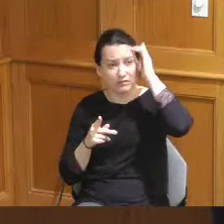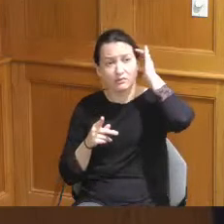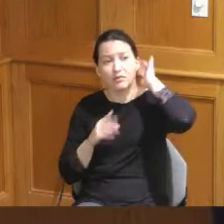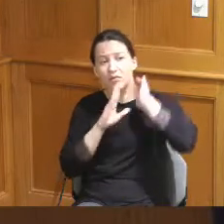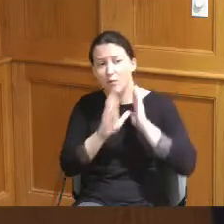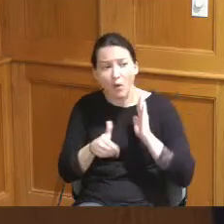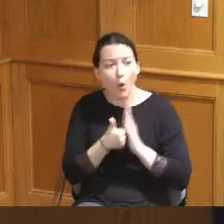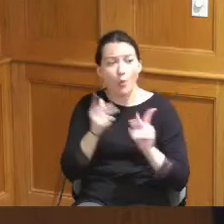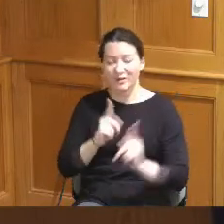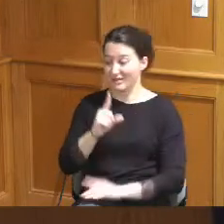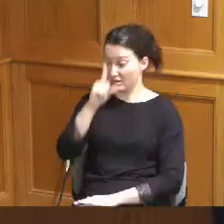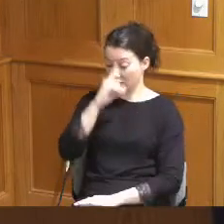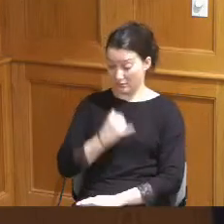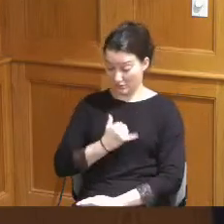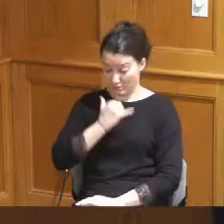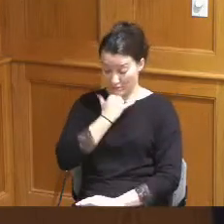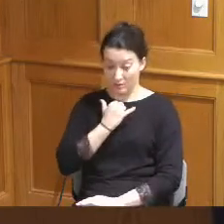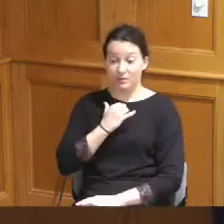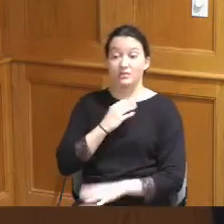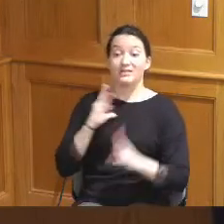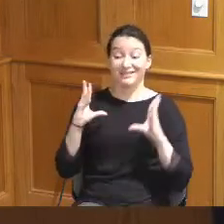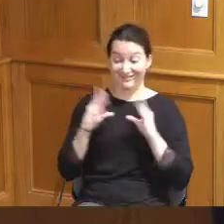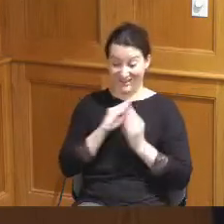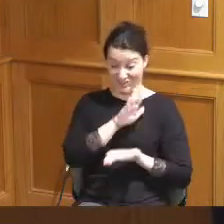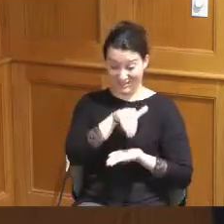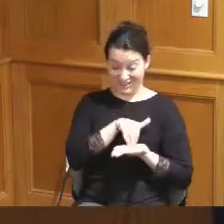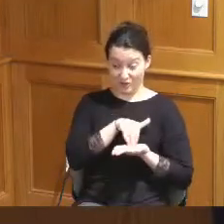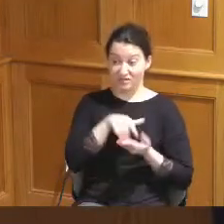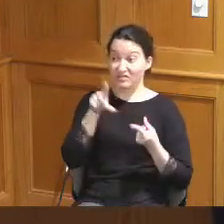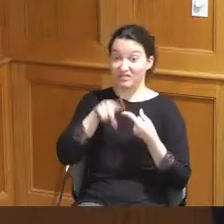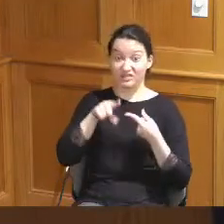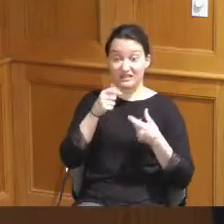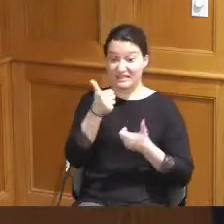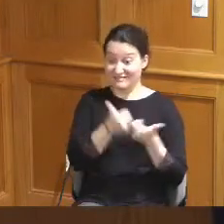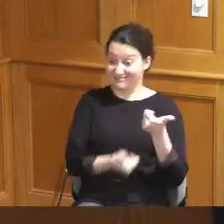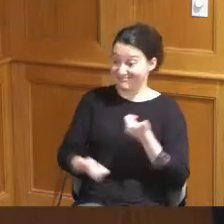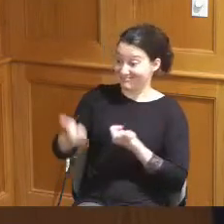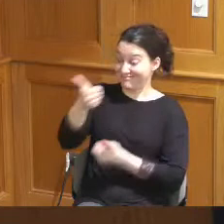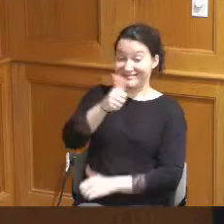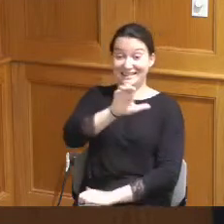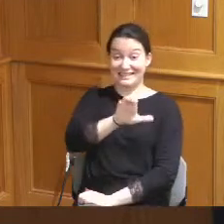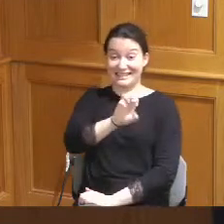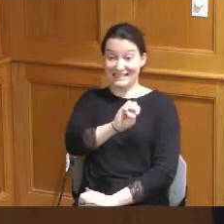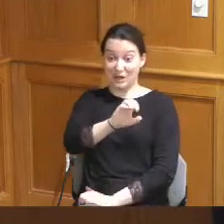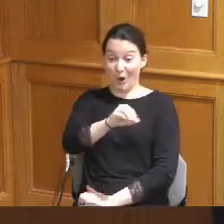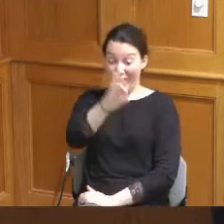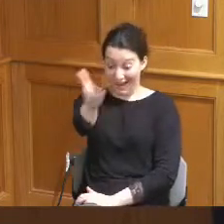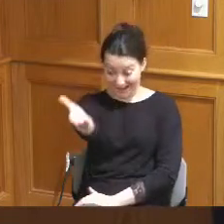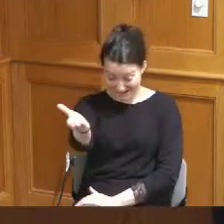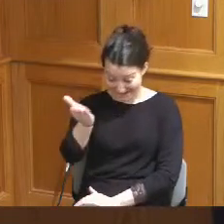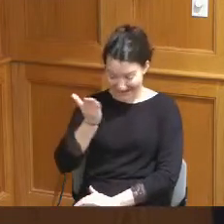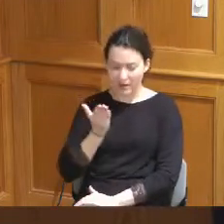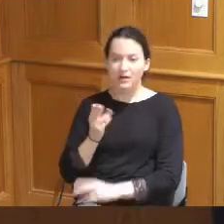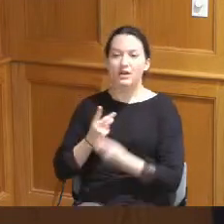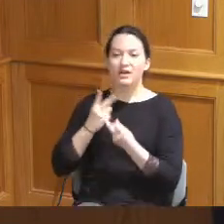think it's wrong if the convention center CEO send something to the convention and Visitors Bureau